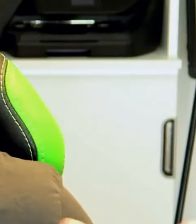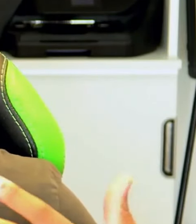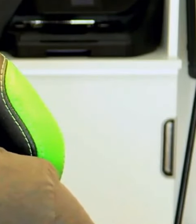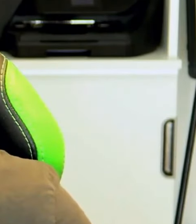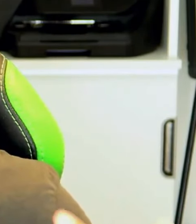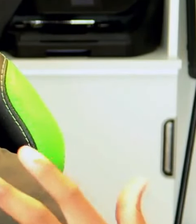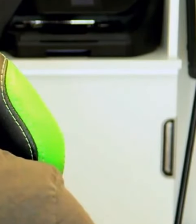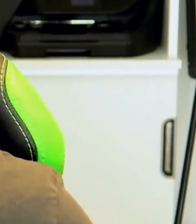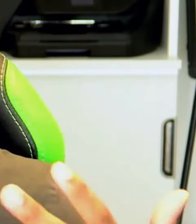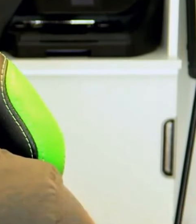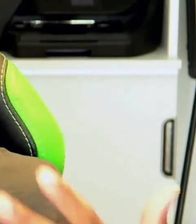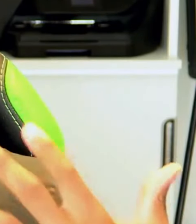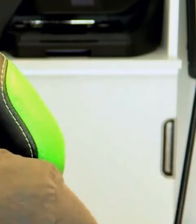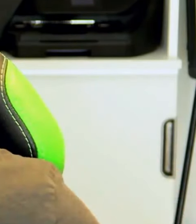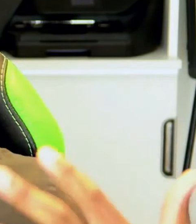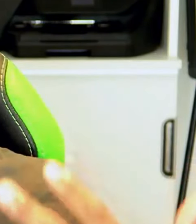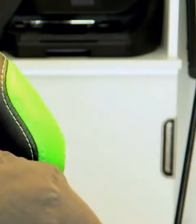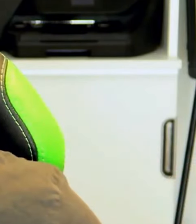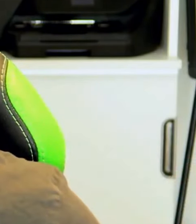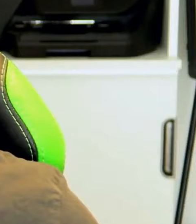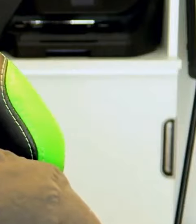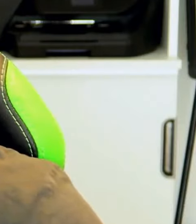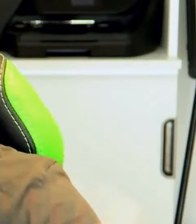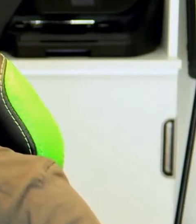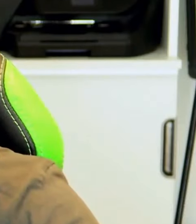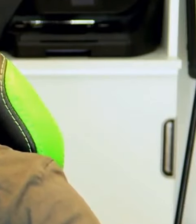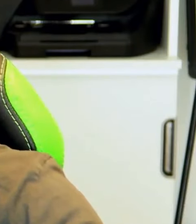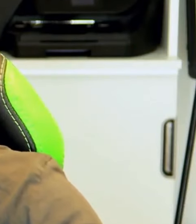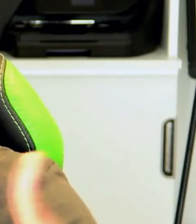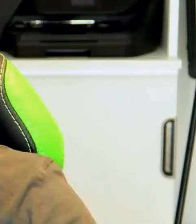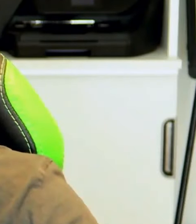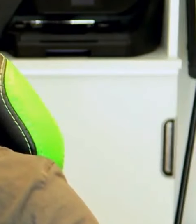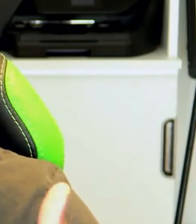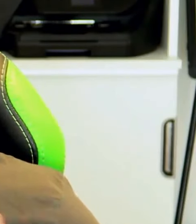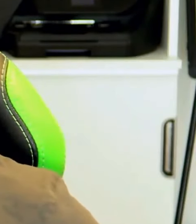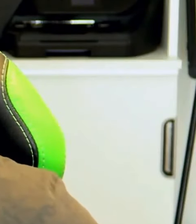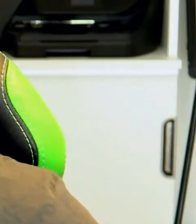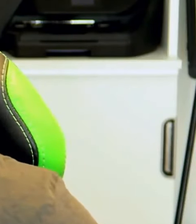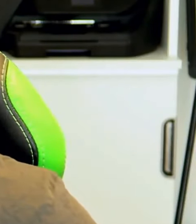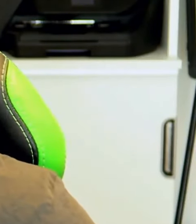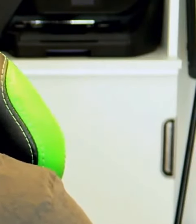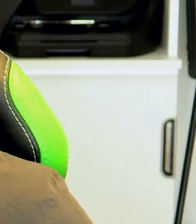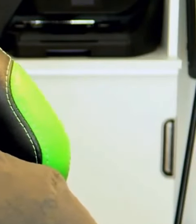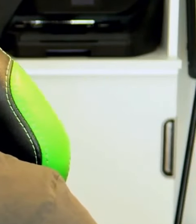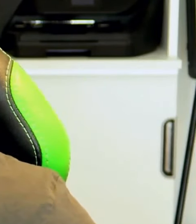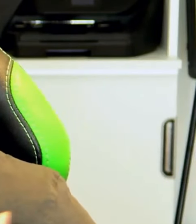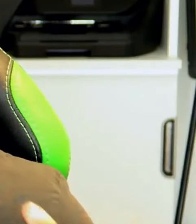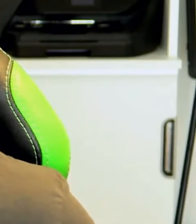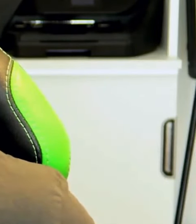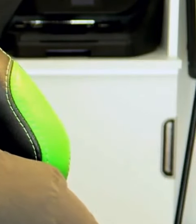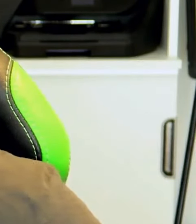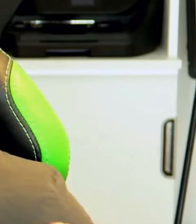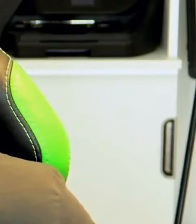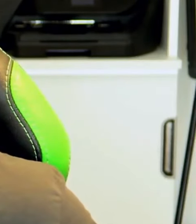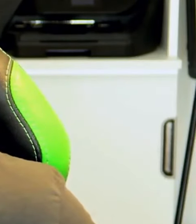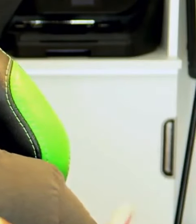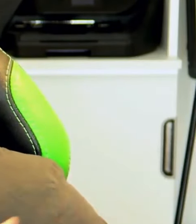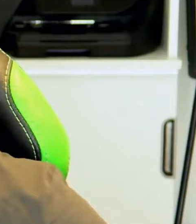HEY, WHAT'S GOING ON? MY NAME IS ANTHONY OR BIGBSTATZ AND WELCOME TO MINECRAFT LIVE. I'M GOING TO TAKE THIS TIME AND